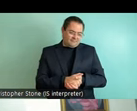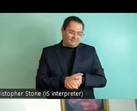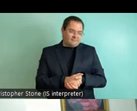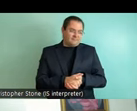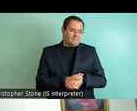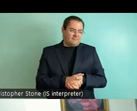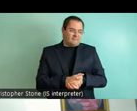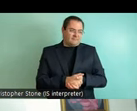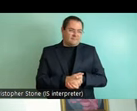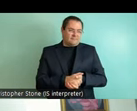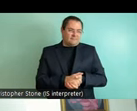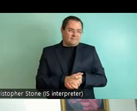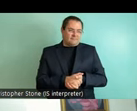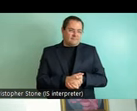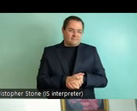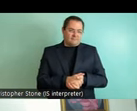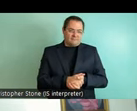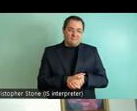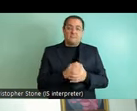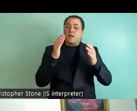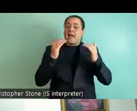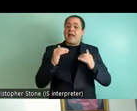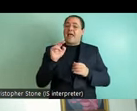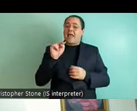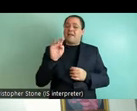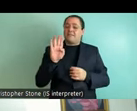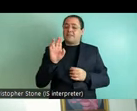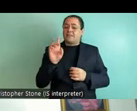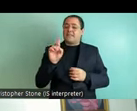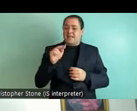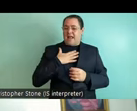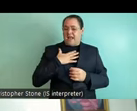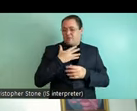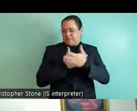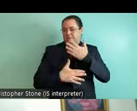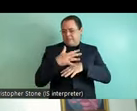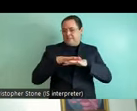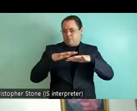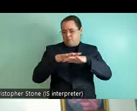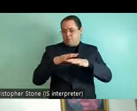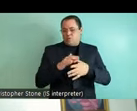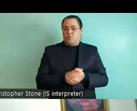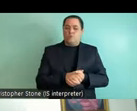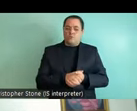11:52:33 Now, NBDN and I generally suggest somebody to network sense as a disability